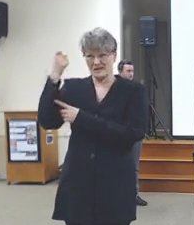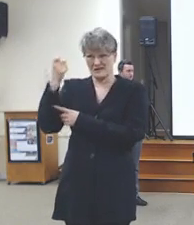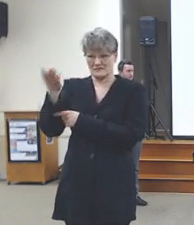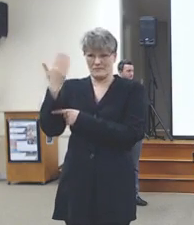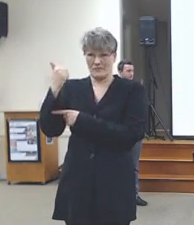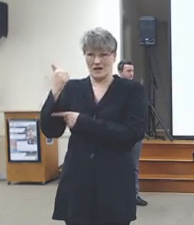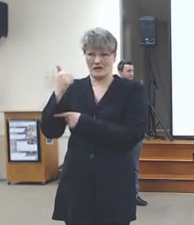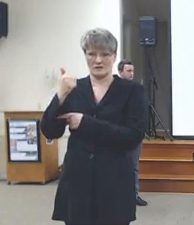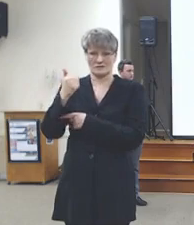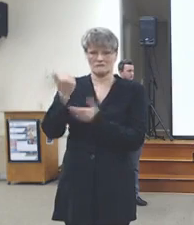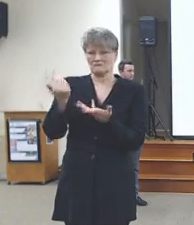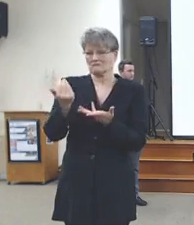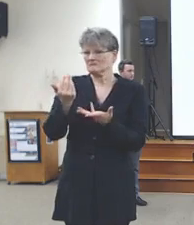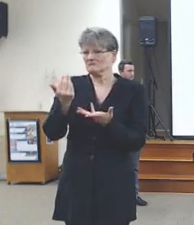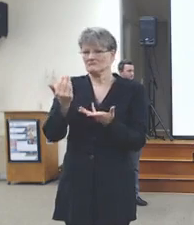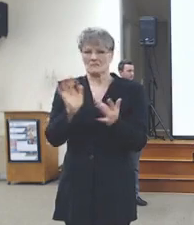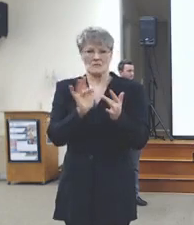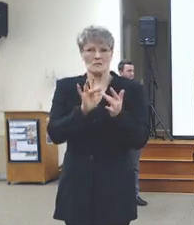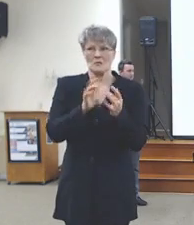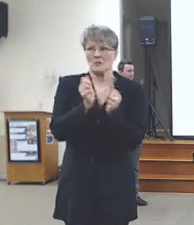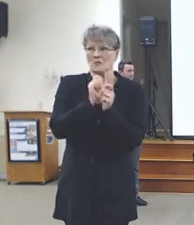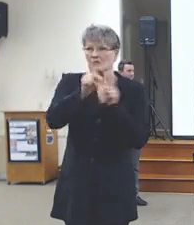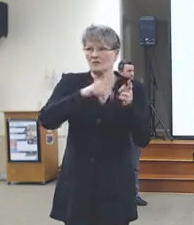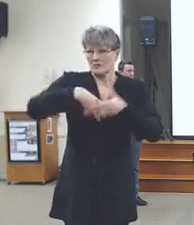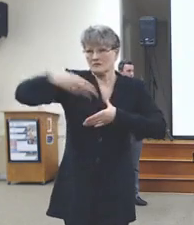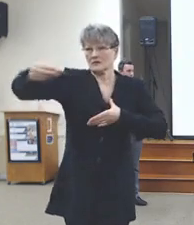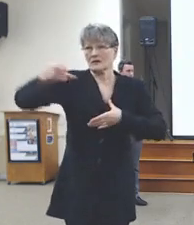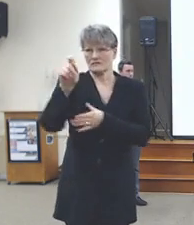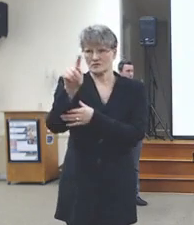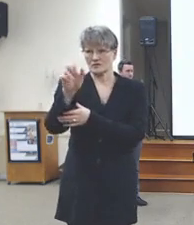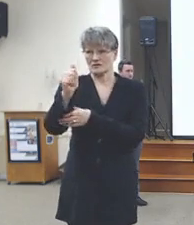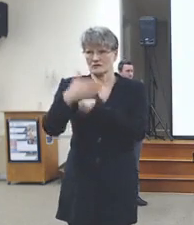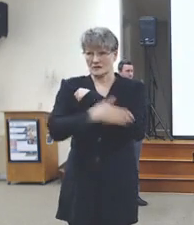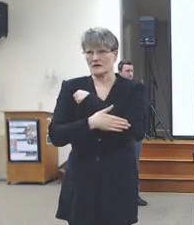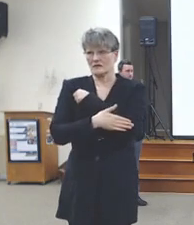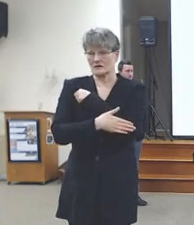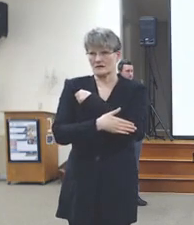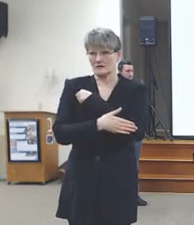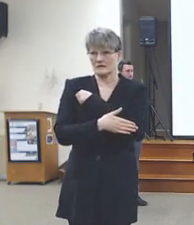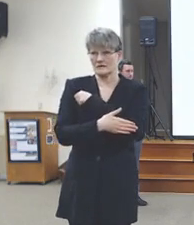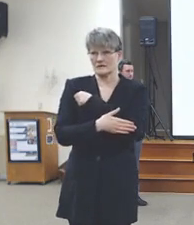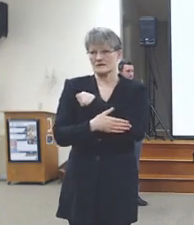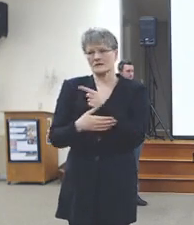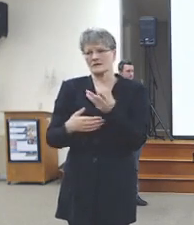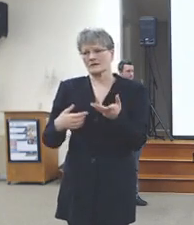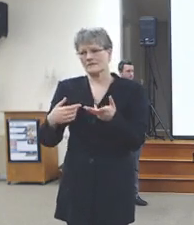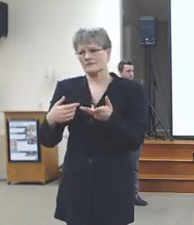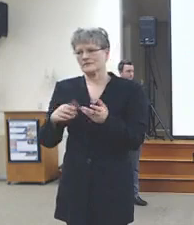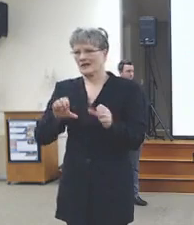out in Shasta County, in our homes, like we're supposed to be, then you know you